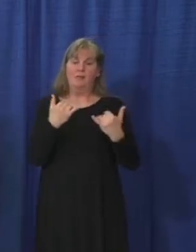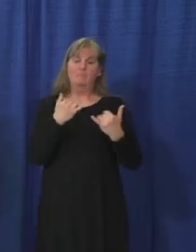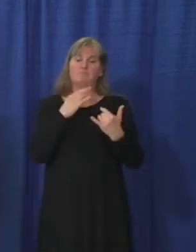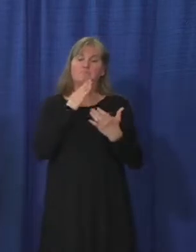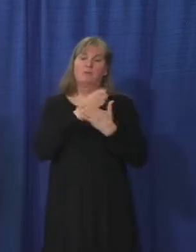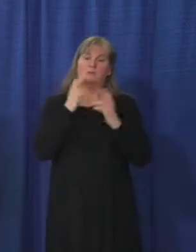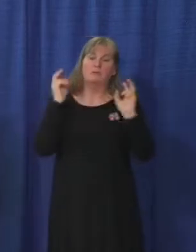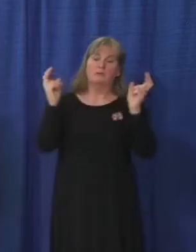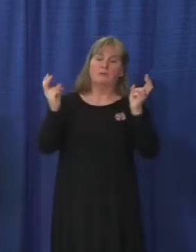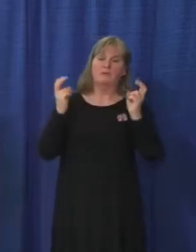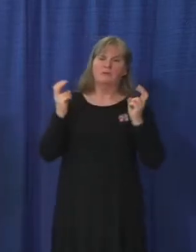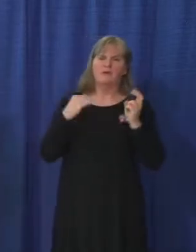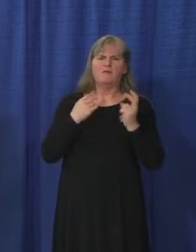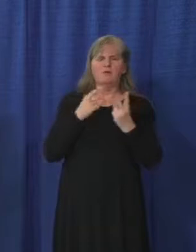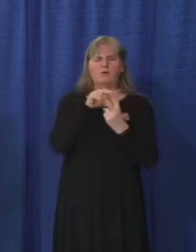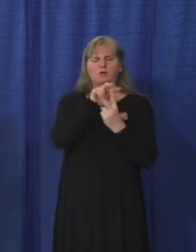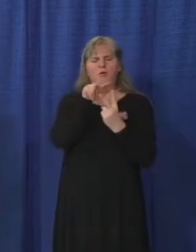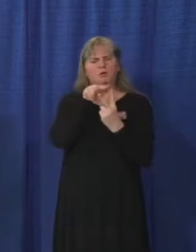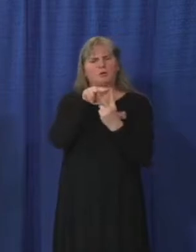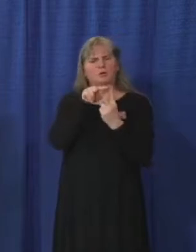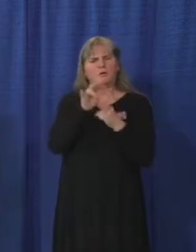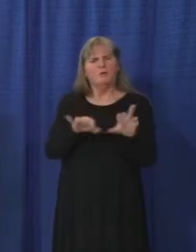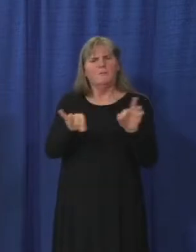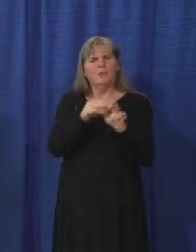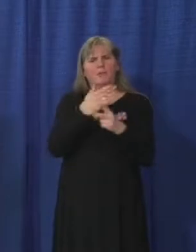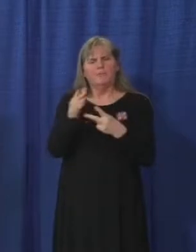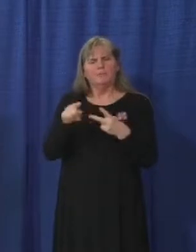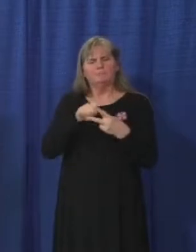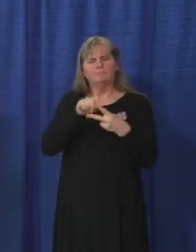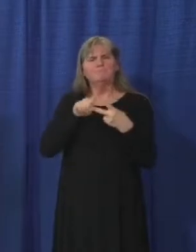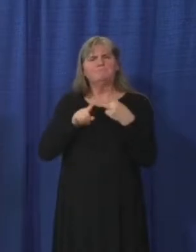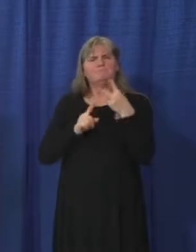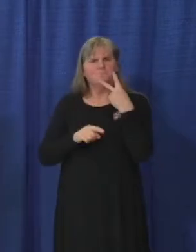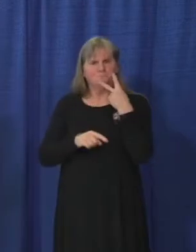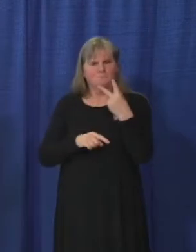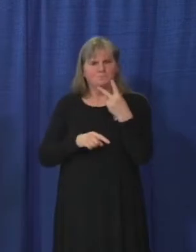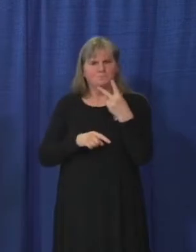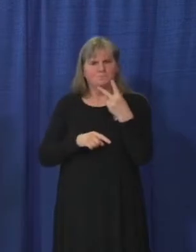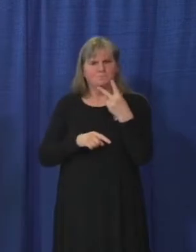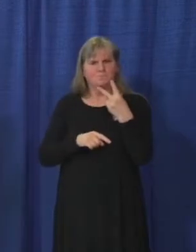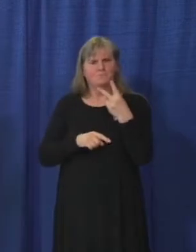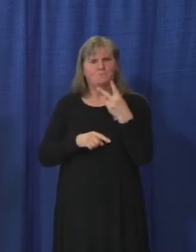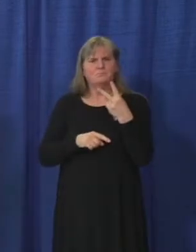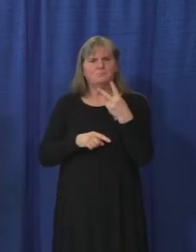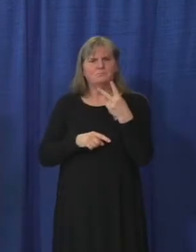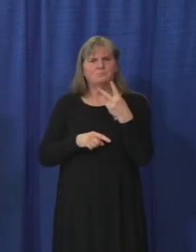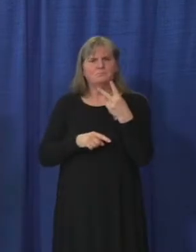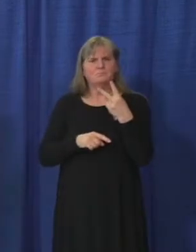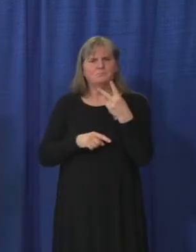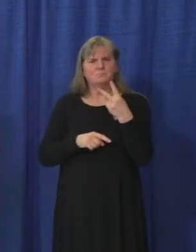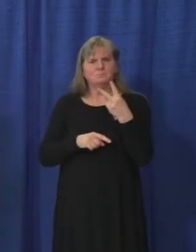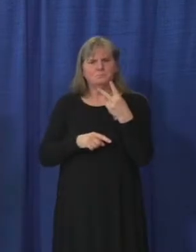needed to have in place and one was, as the minister mentioned, we have had our budget tabled